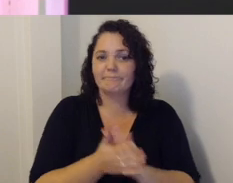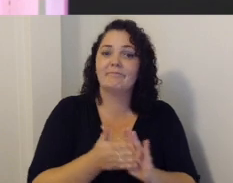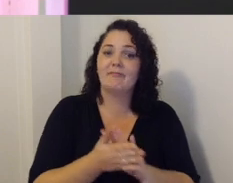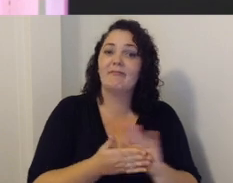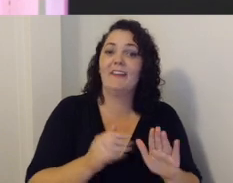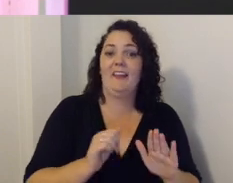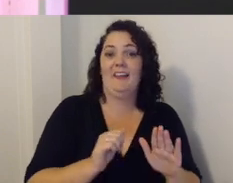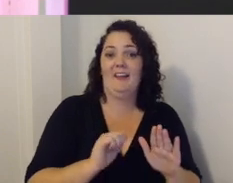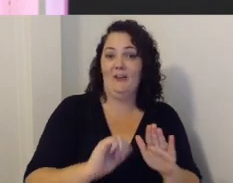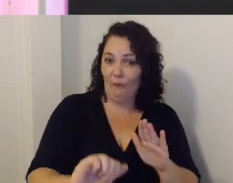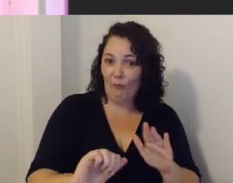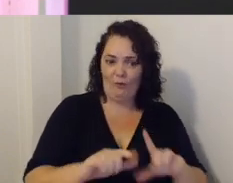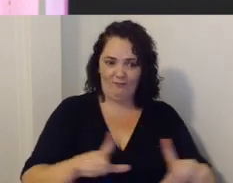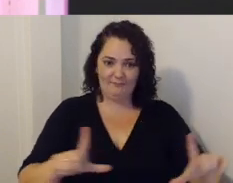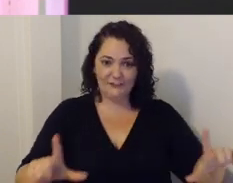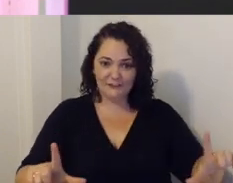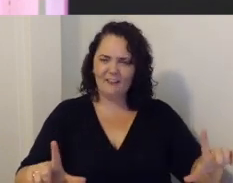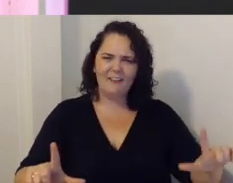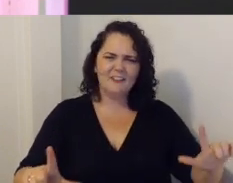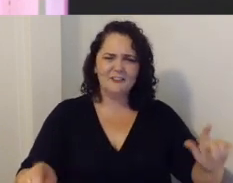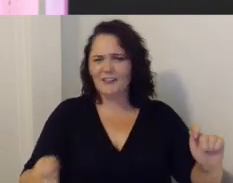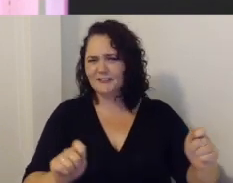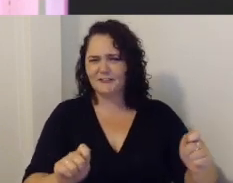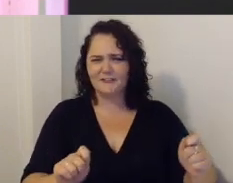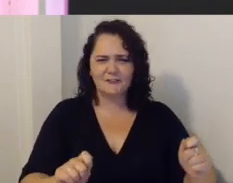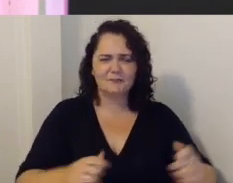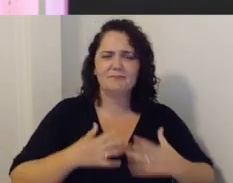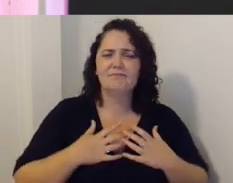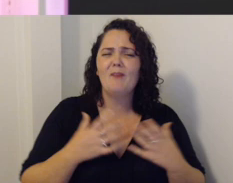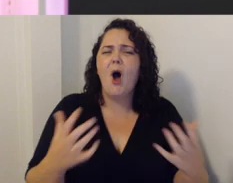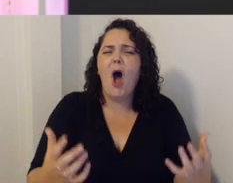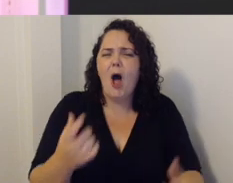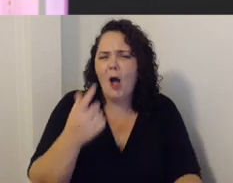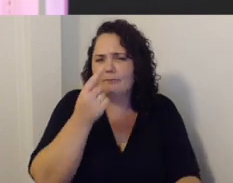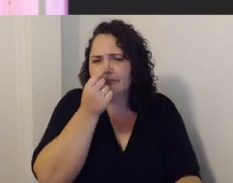possibilities for you and of course I've only showed you the clay, the talc, the chalk and the